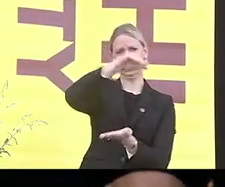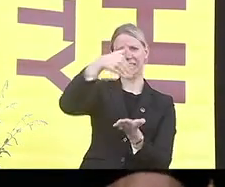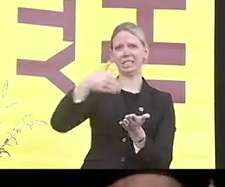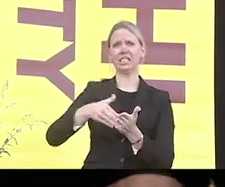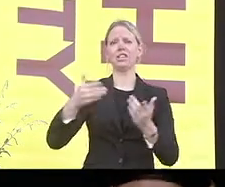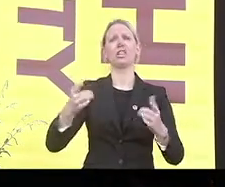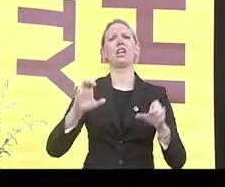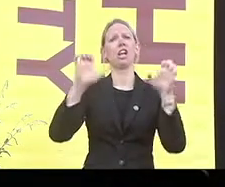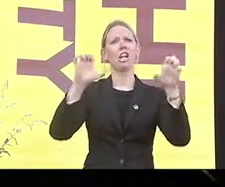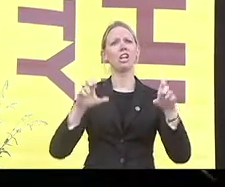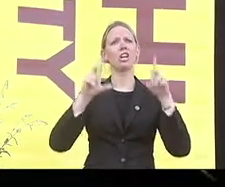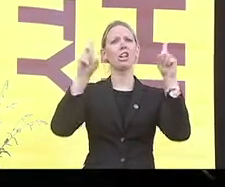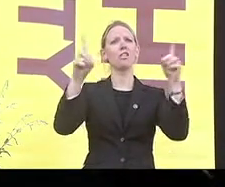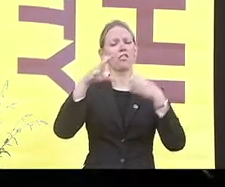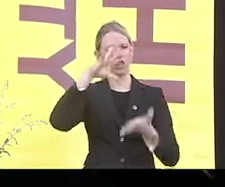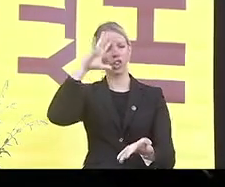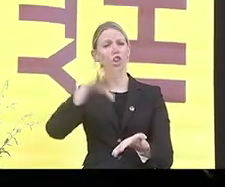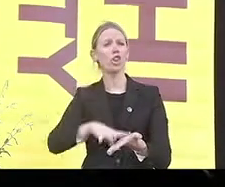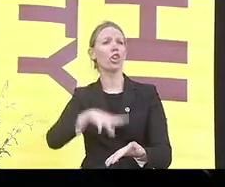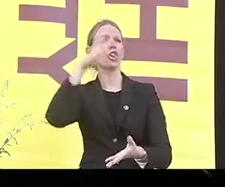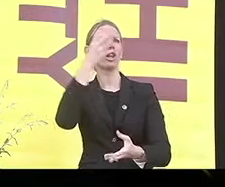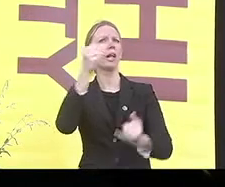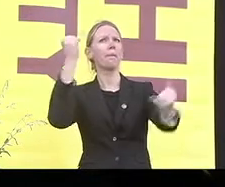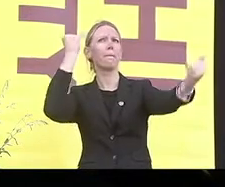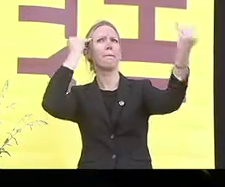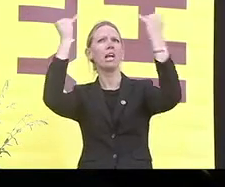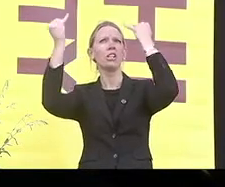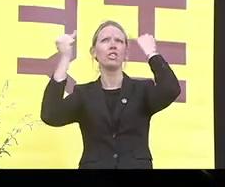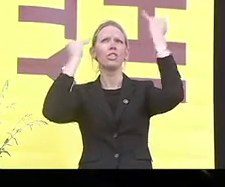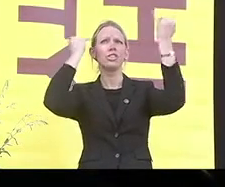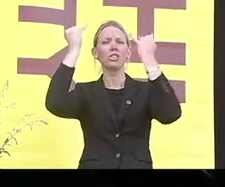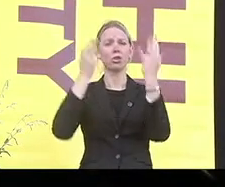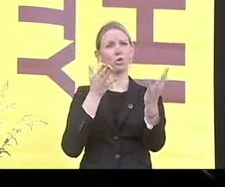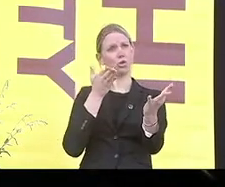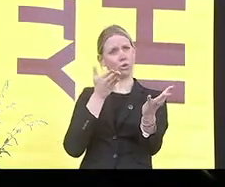imagination. Through them the intellectual powers of our students are